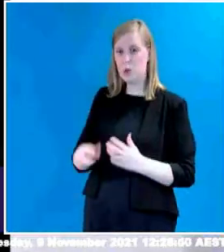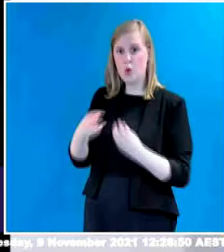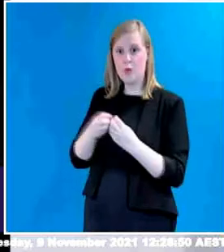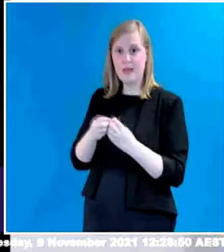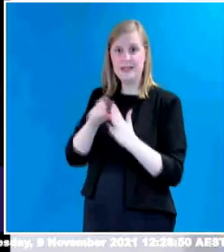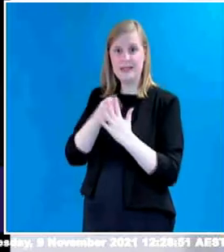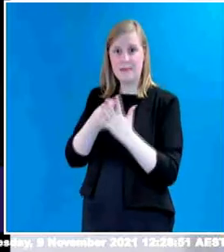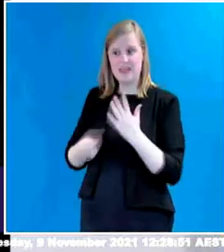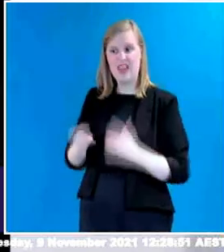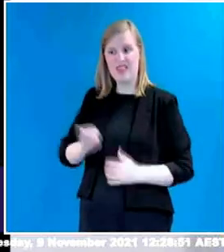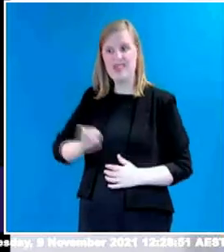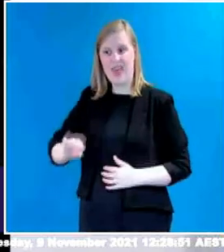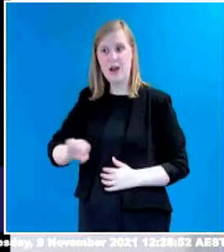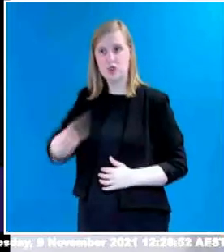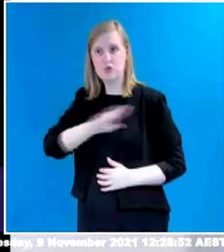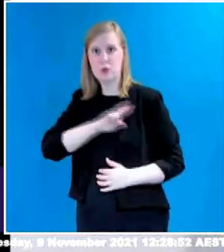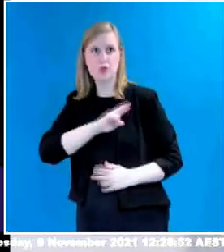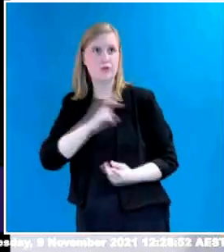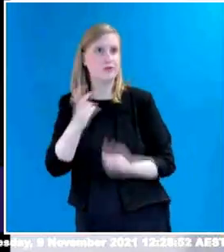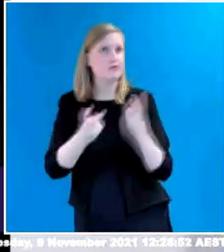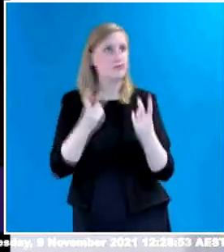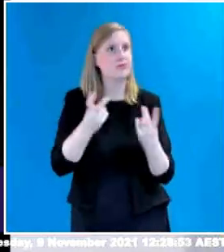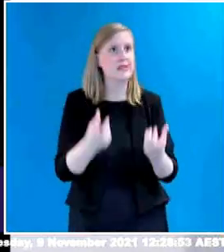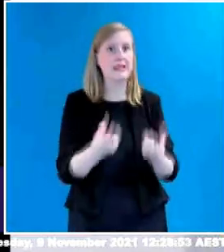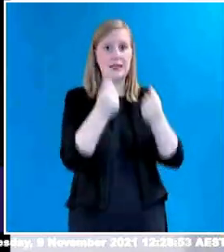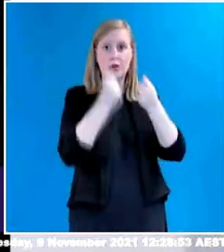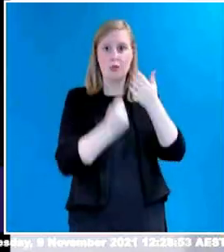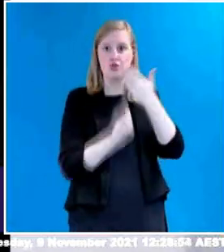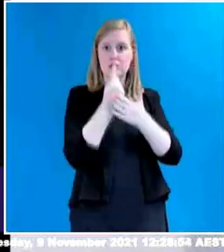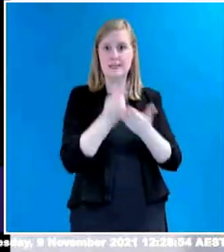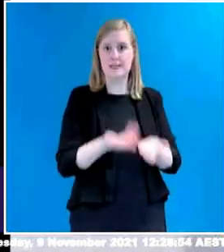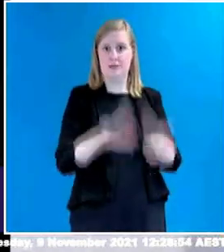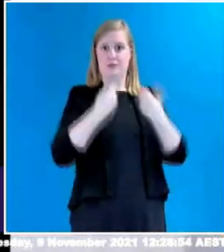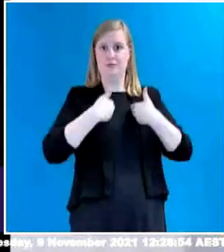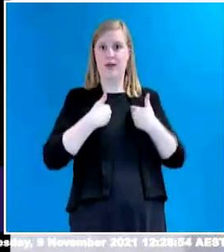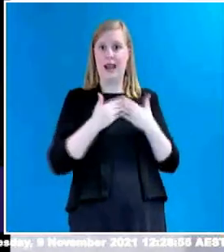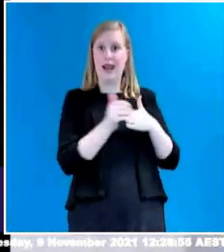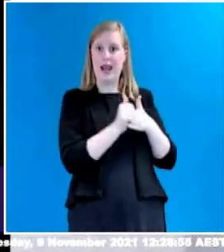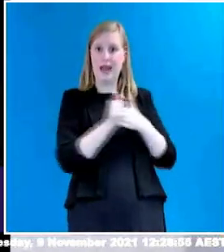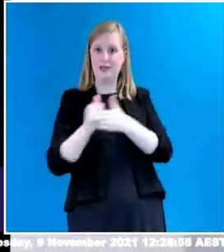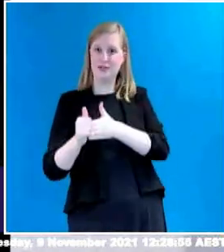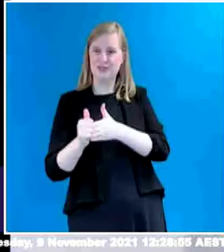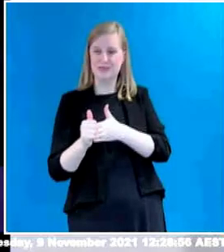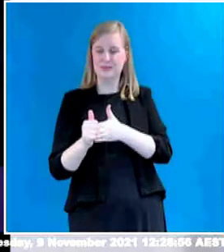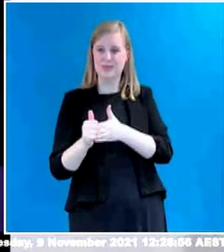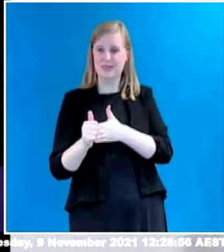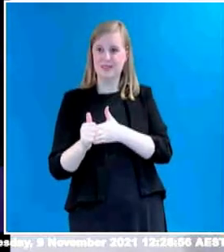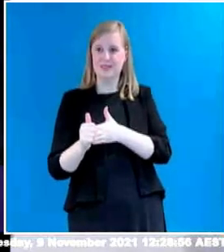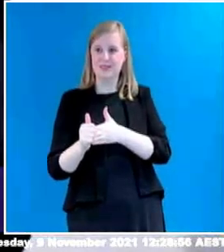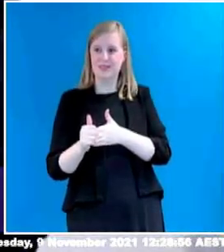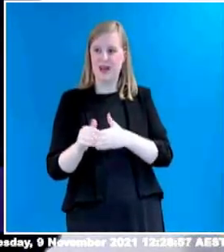say, "Yes, I wish to be a leader", and make space. Exactly. We have to address the other side of it.